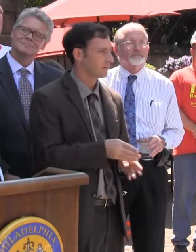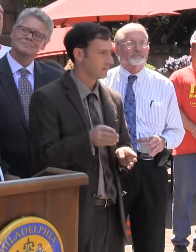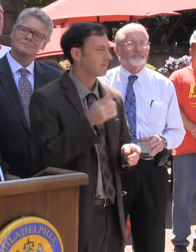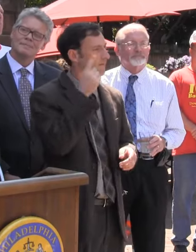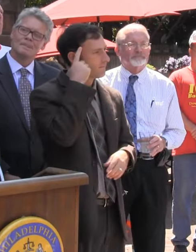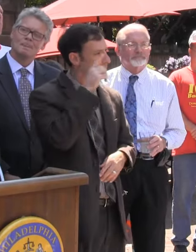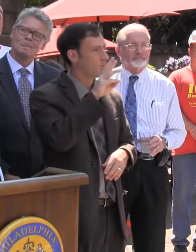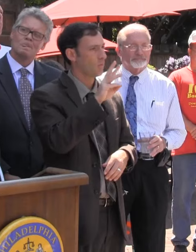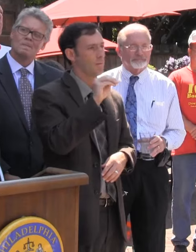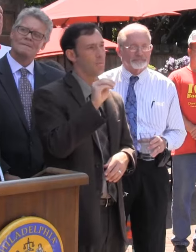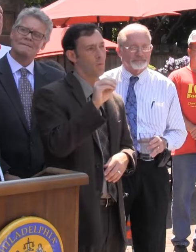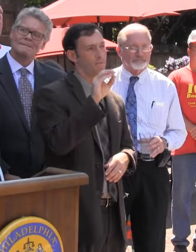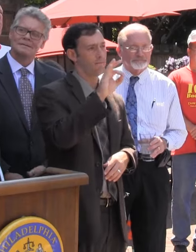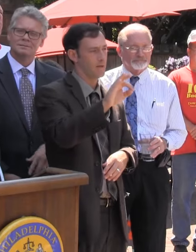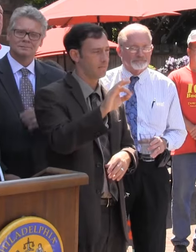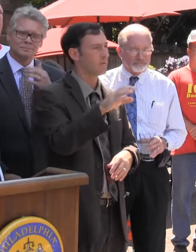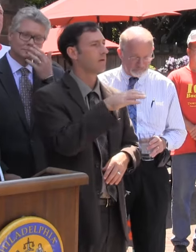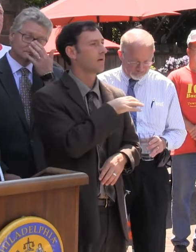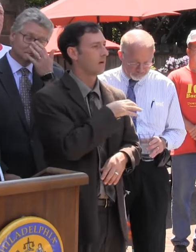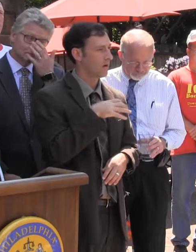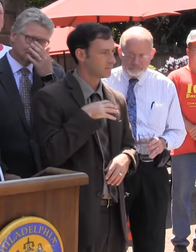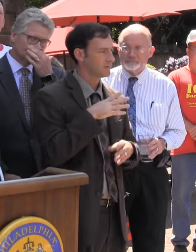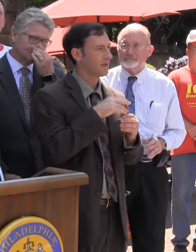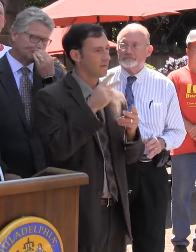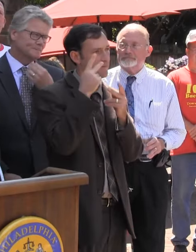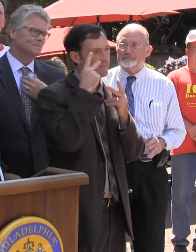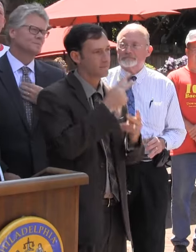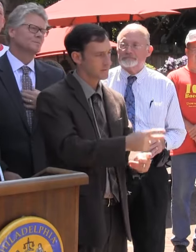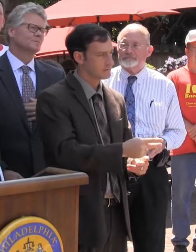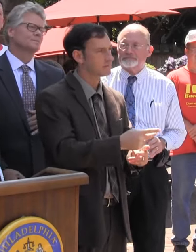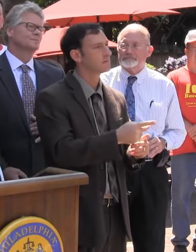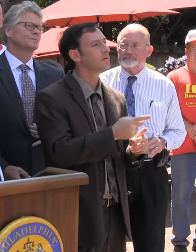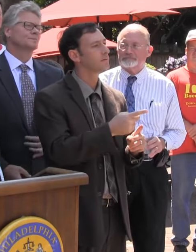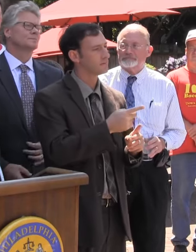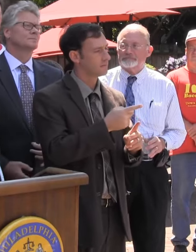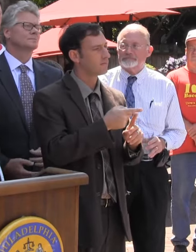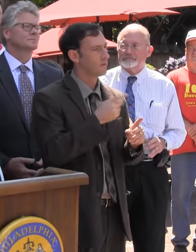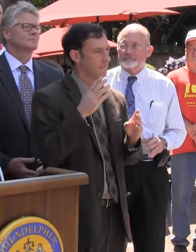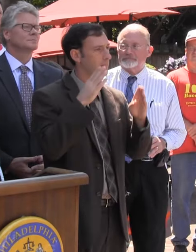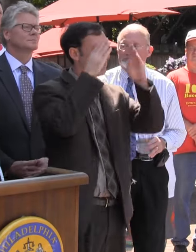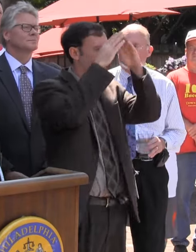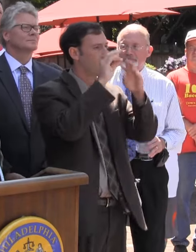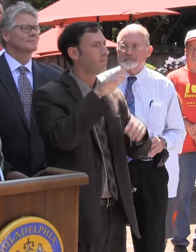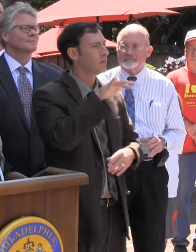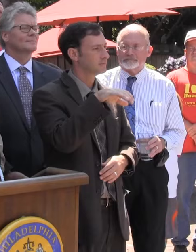World Meeting of Families congress and the visit by Pope Francis. Past briefings have